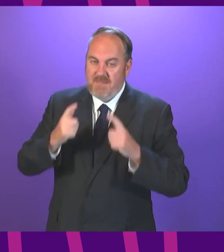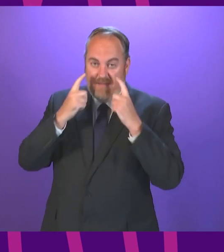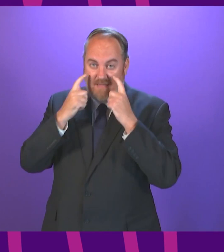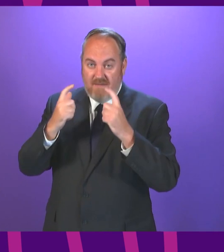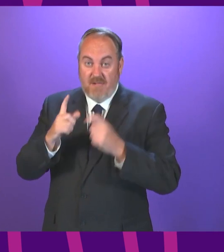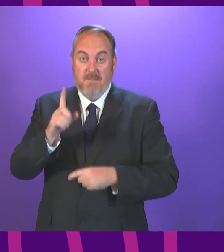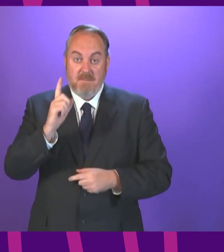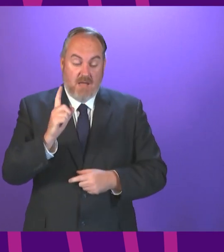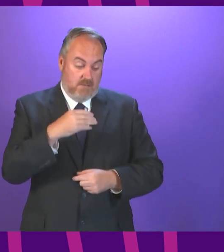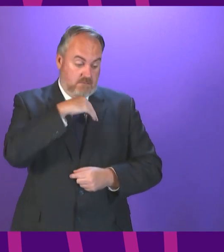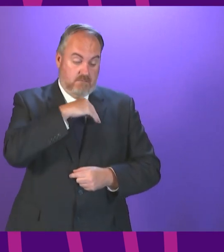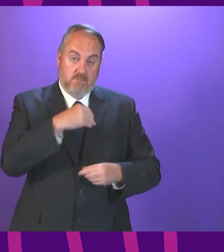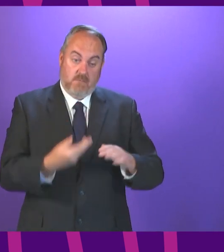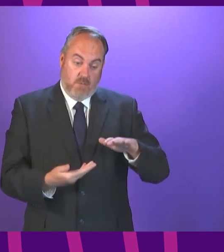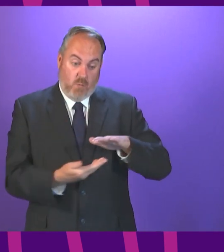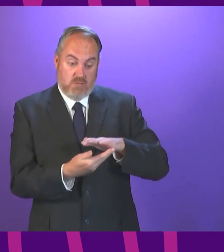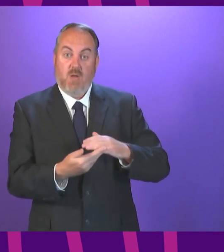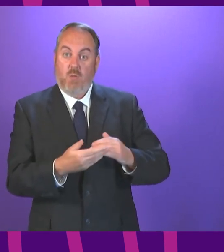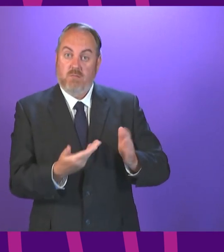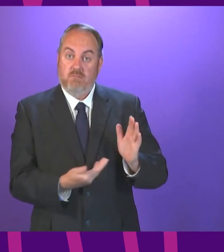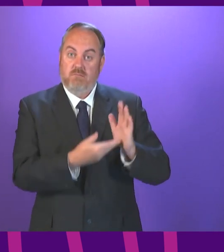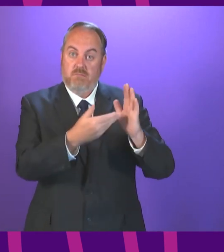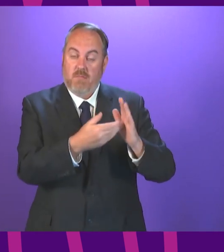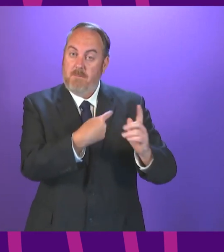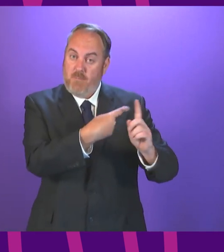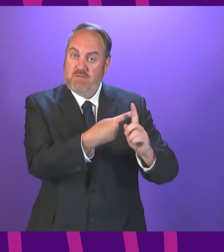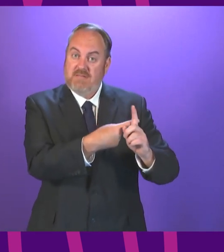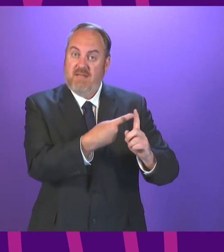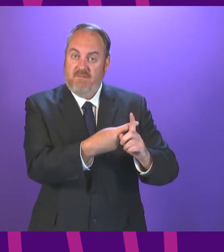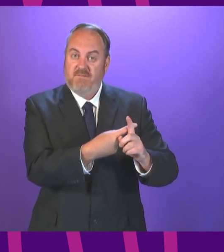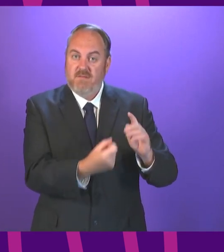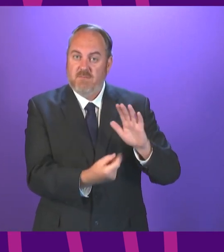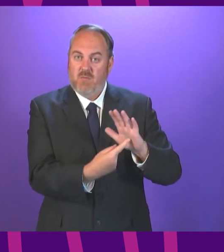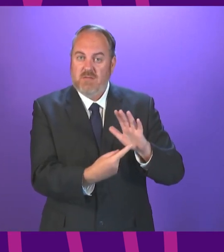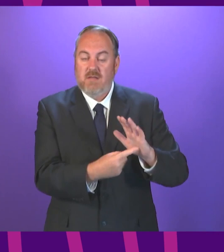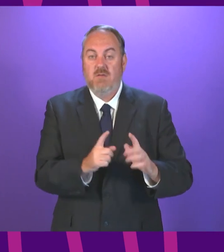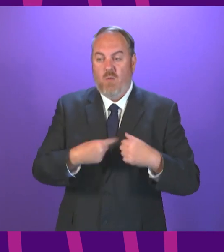about the impact of vaccination continues to grow. That sense of caution is reinforced by